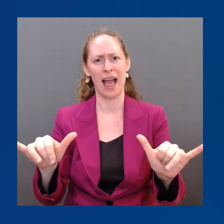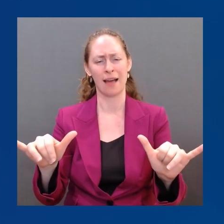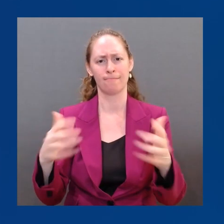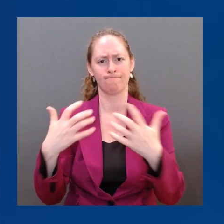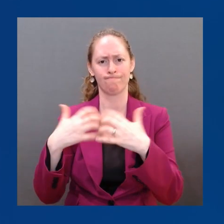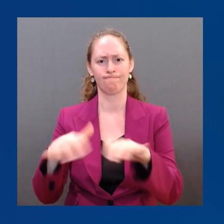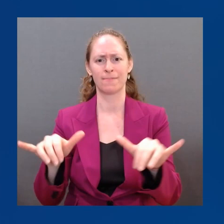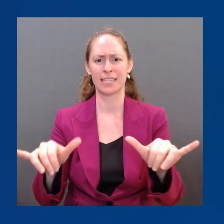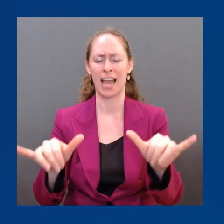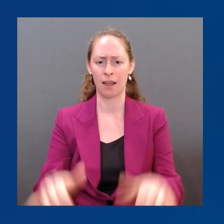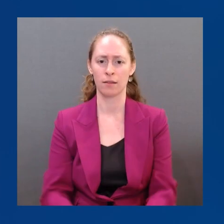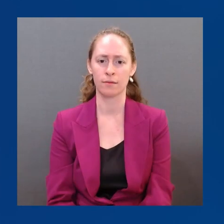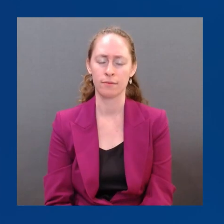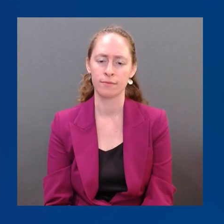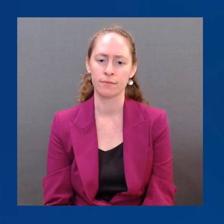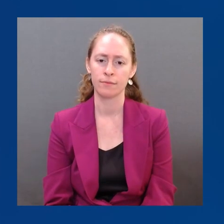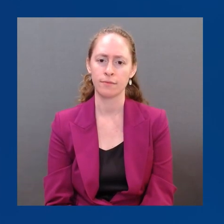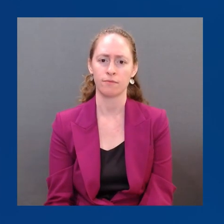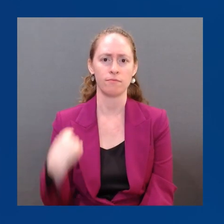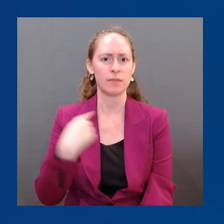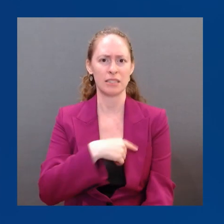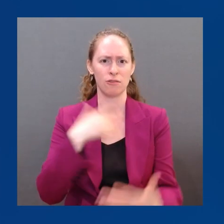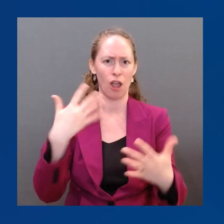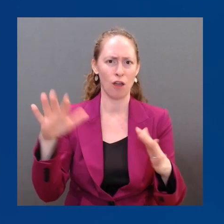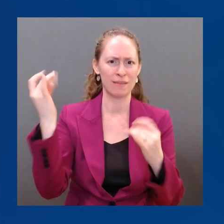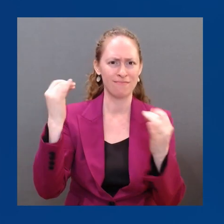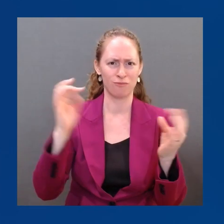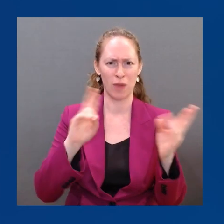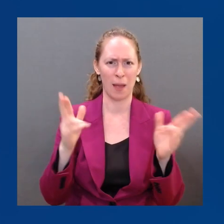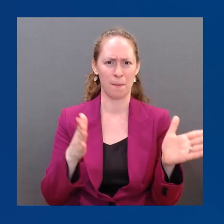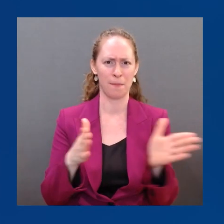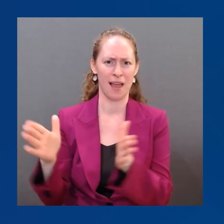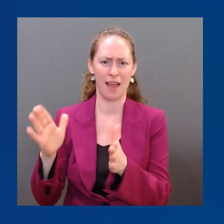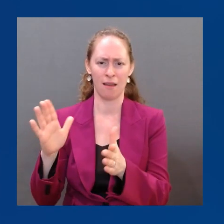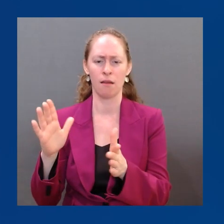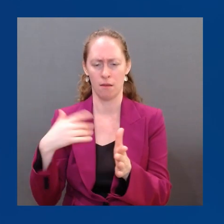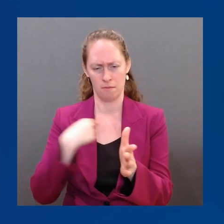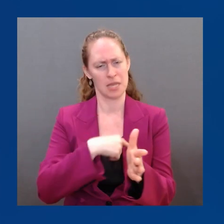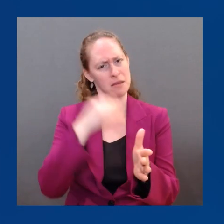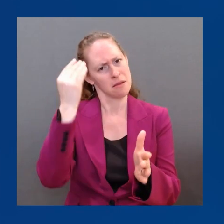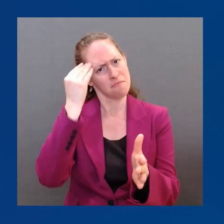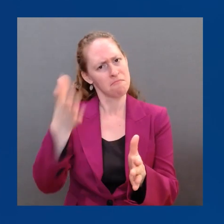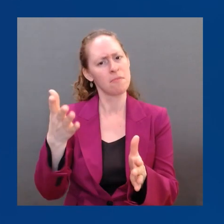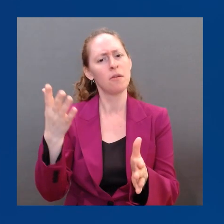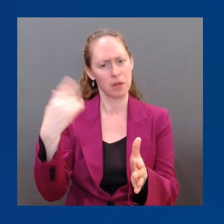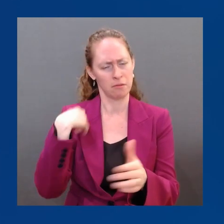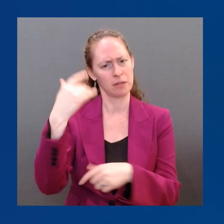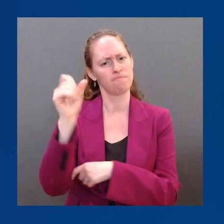but I remain very, very confident that Congress will step up and protect the American people. Let me just finish off by saying